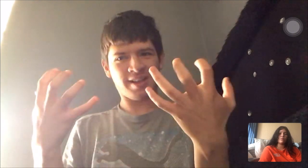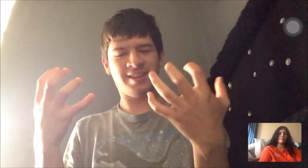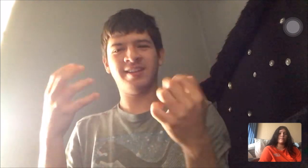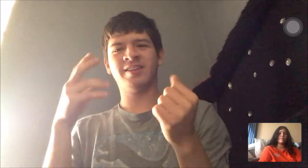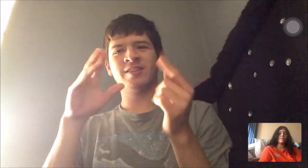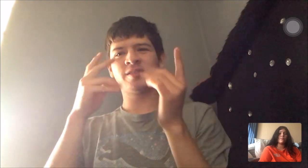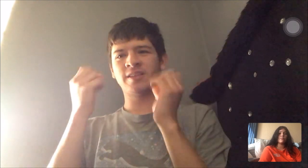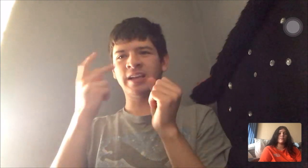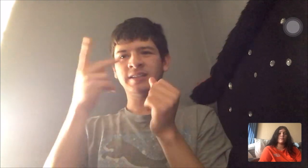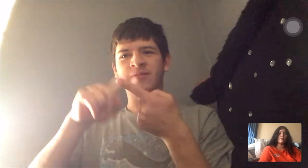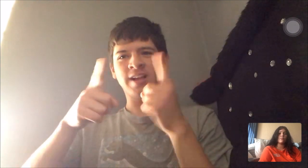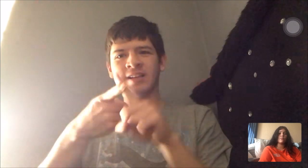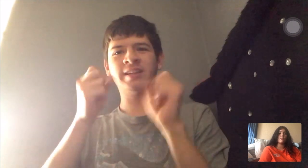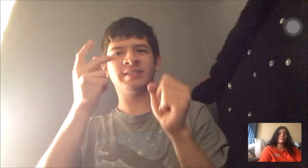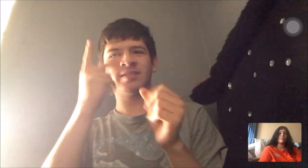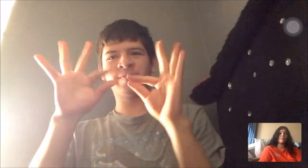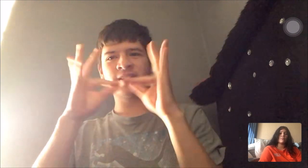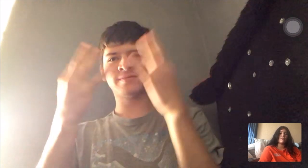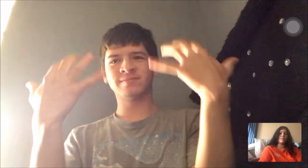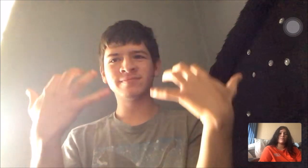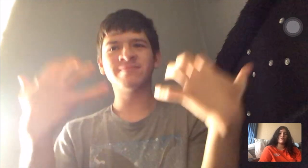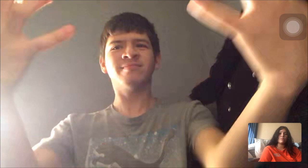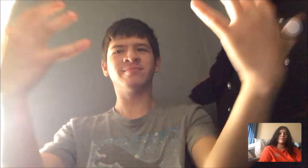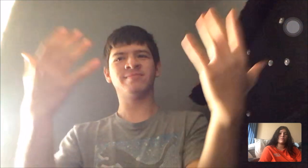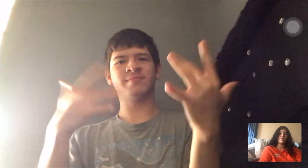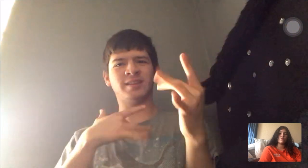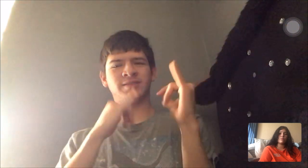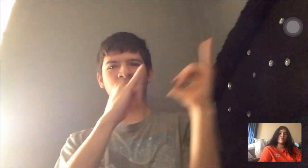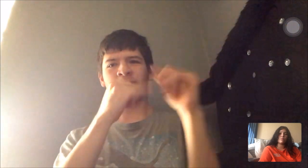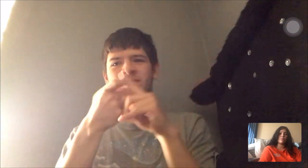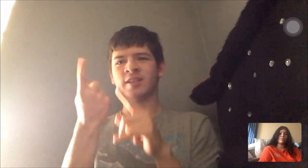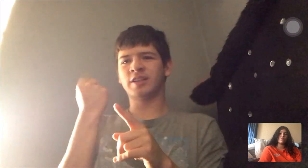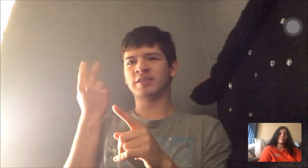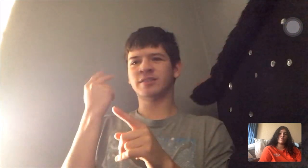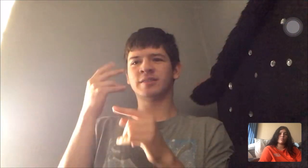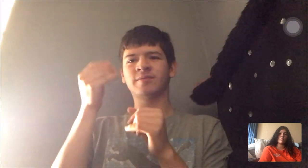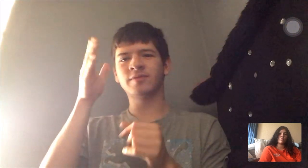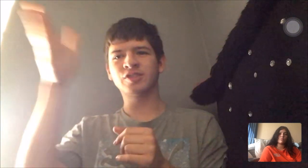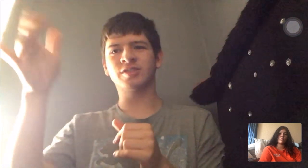I want to see our friends and families in the audience, just like the previous [graduation ceremonies],